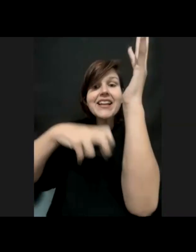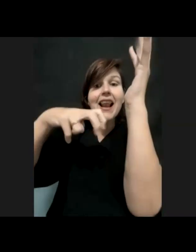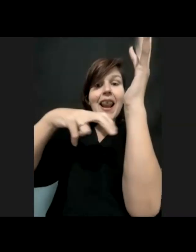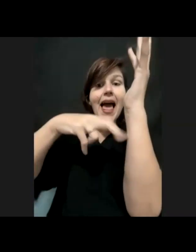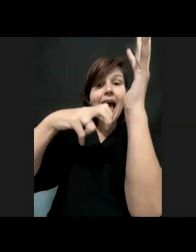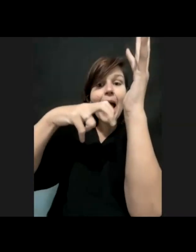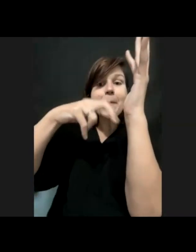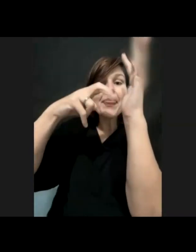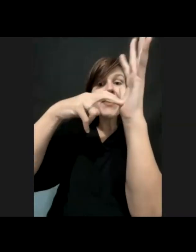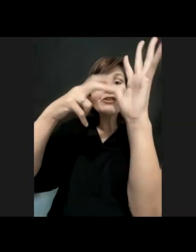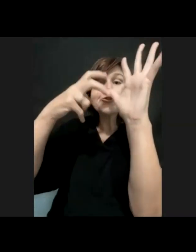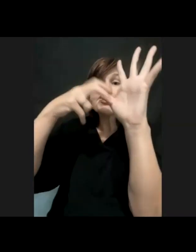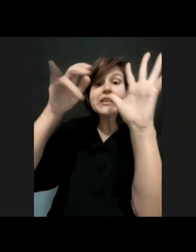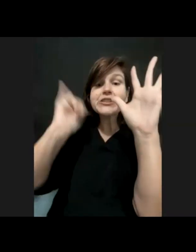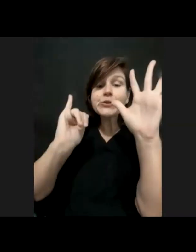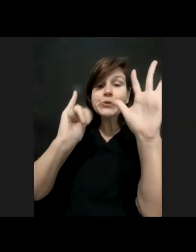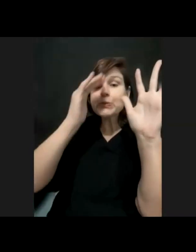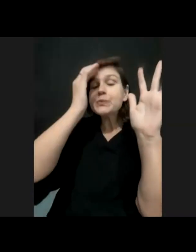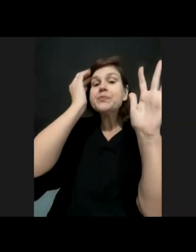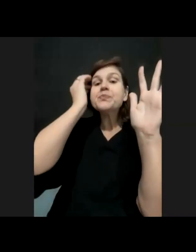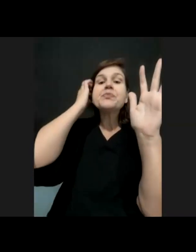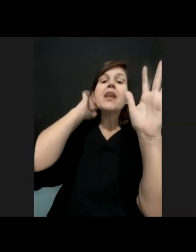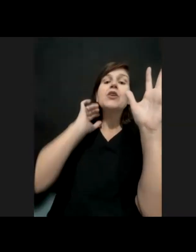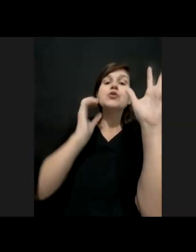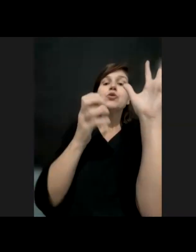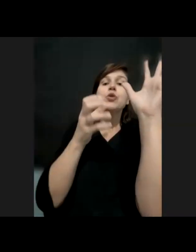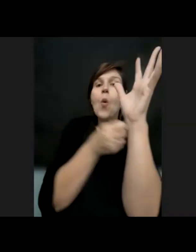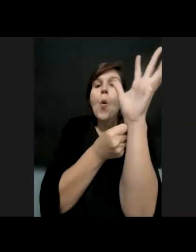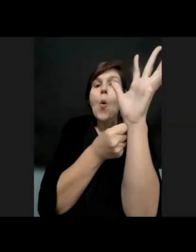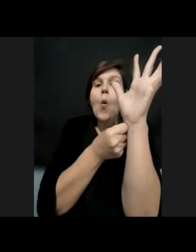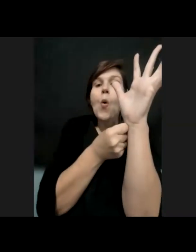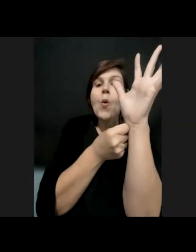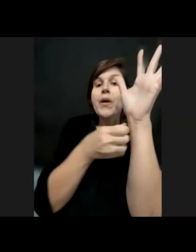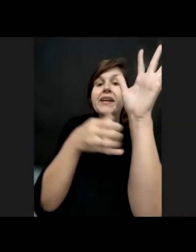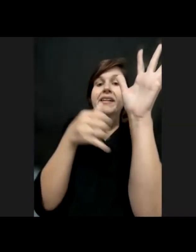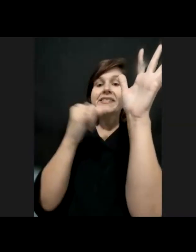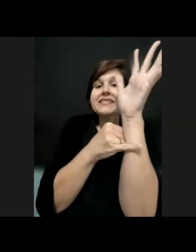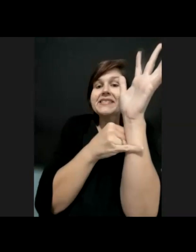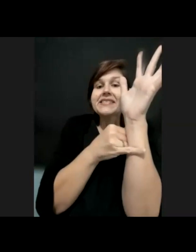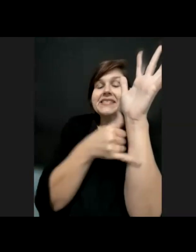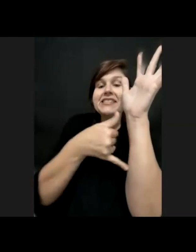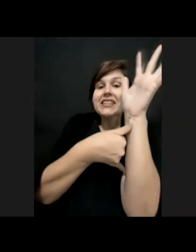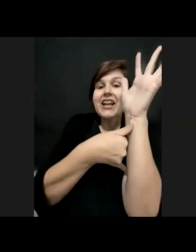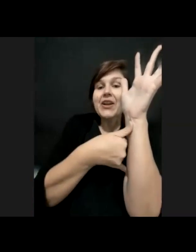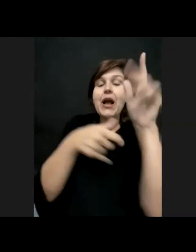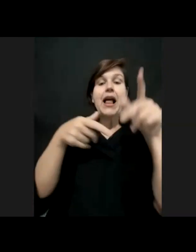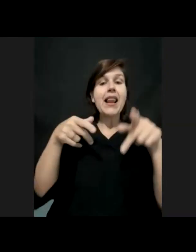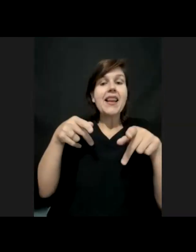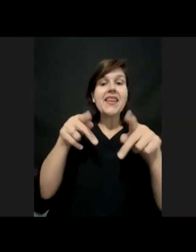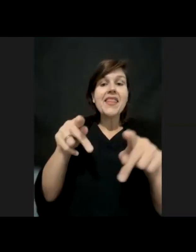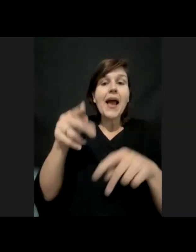She held the branch still while Marvin reached for the socks, for the socks that were stuck.